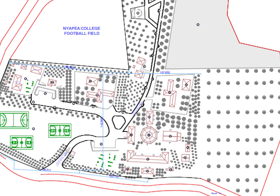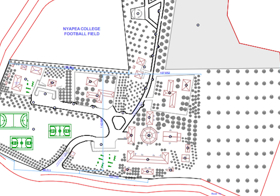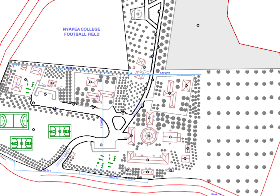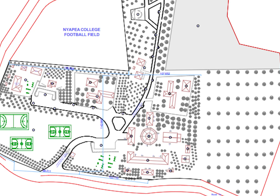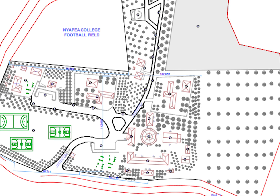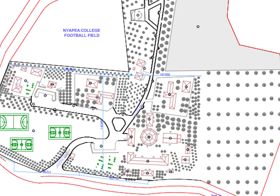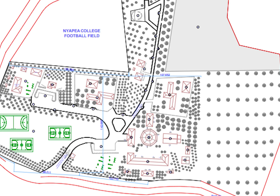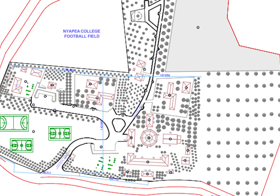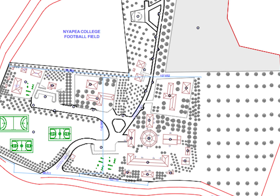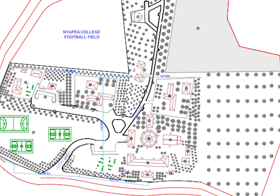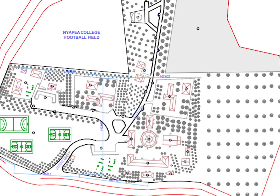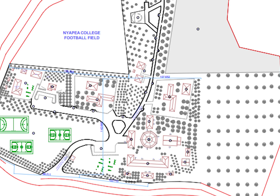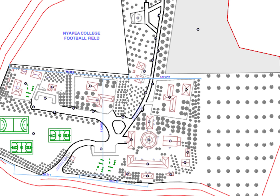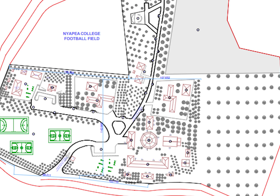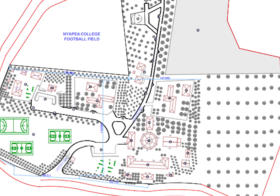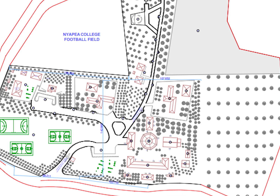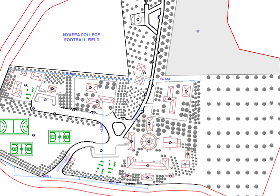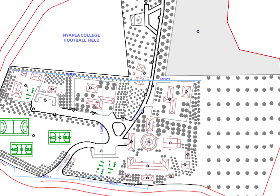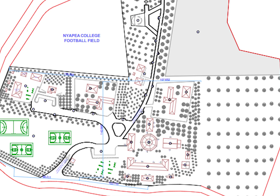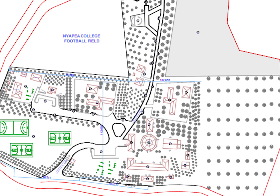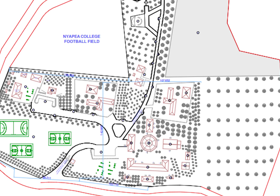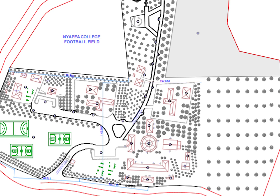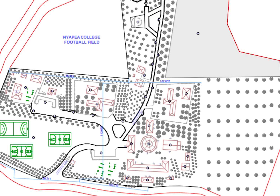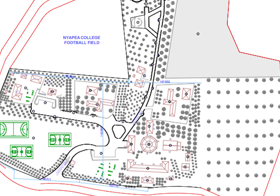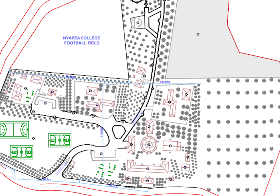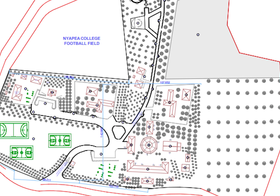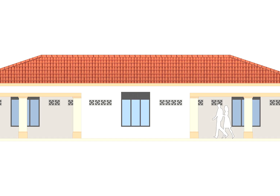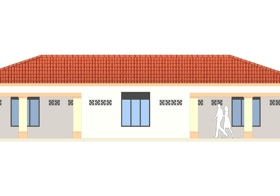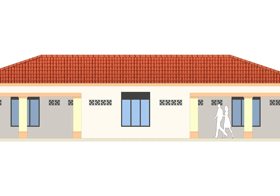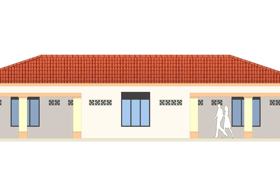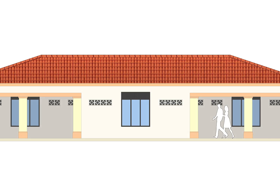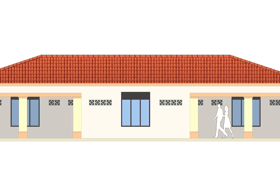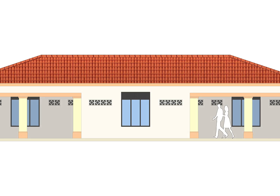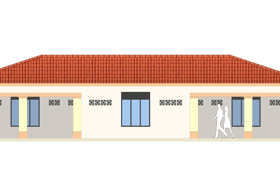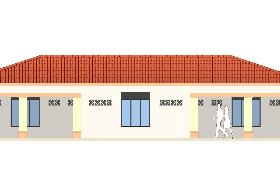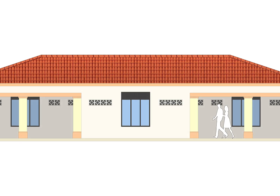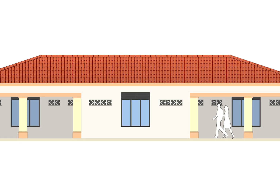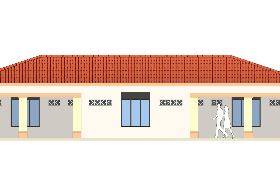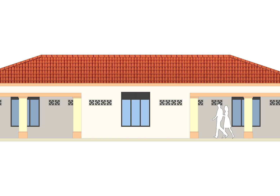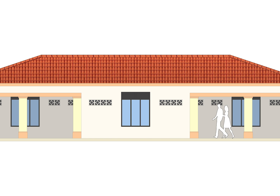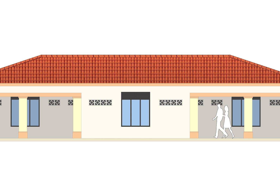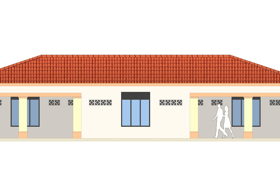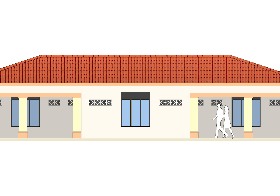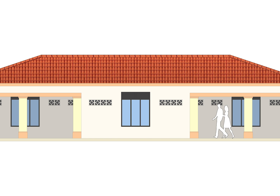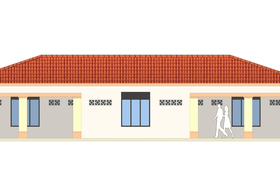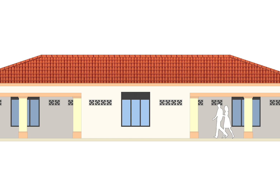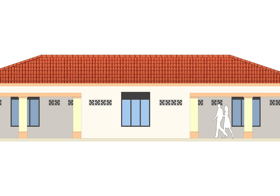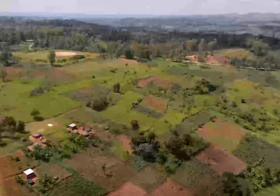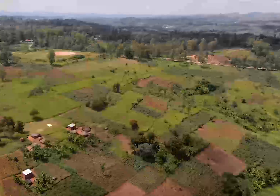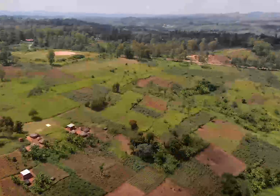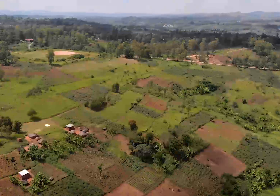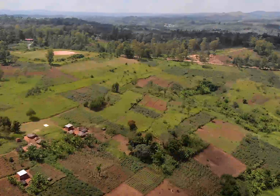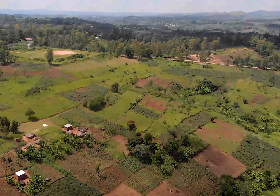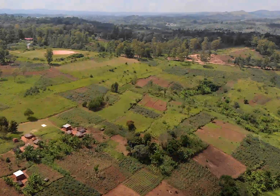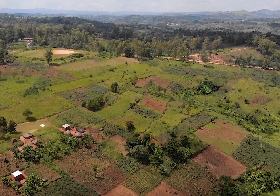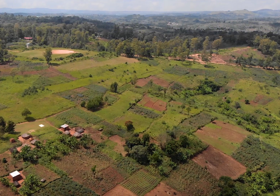So the vocational is all for the young adults. So it's huge staff housing. Everyone will be able to live there and then we have a whole farming section.